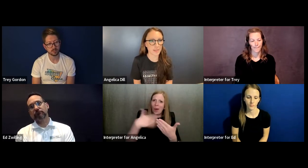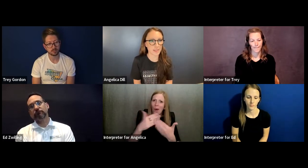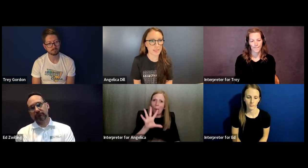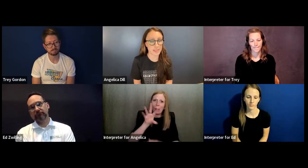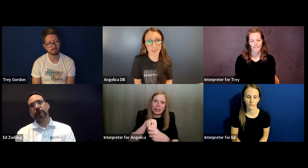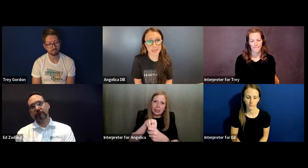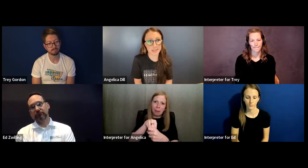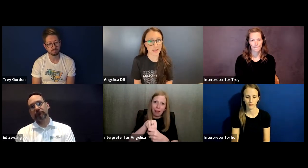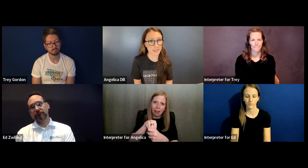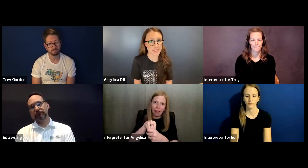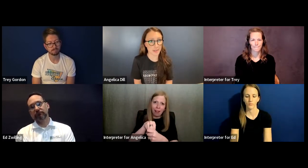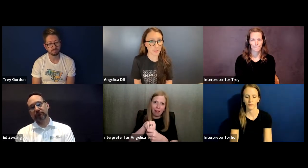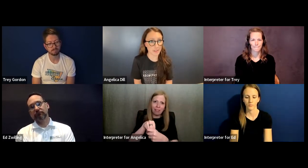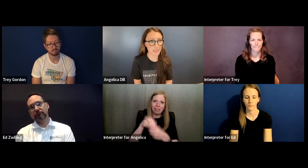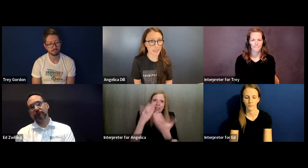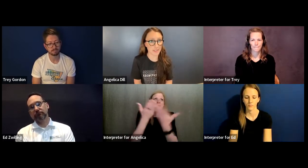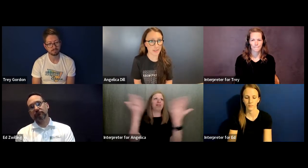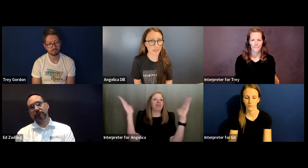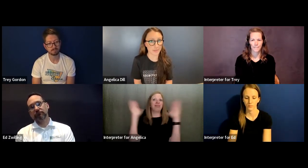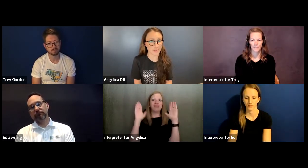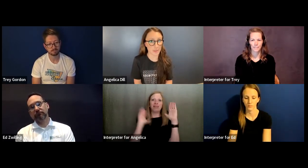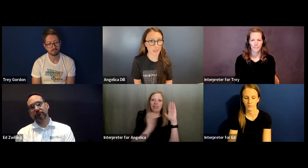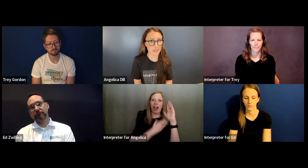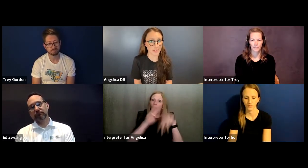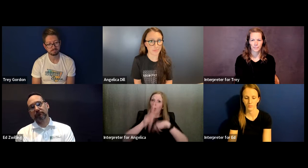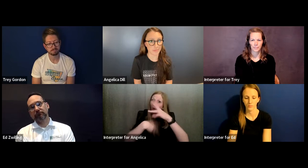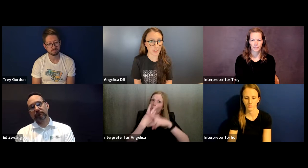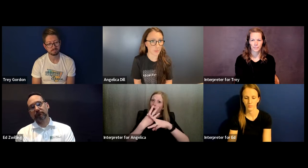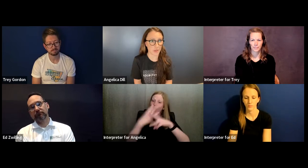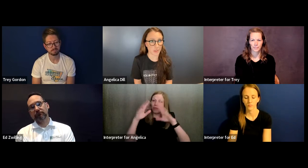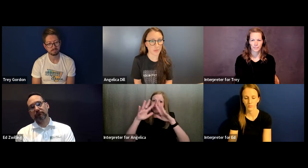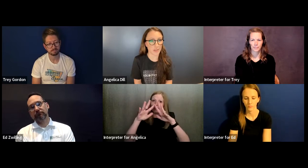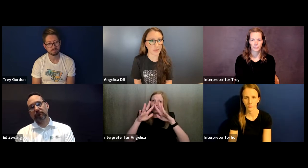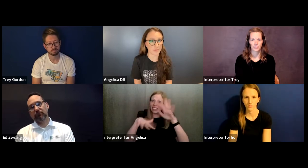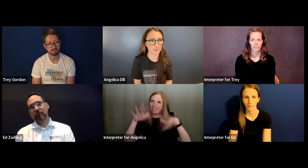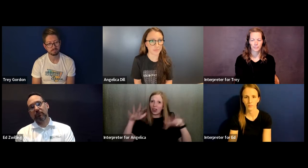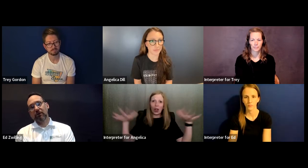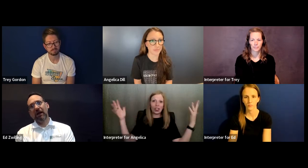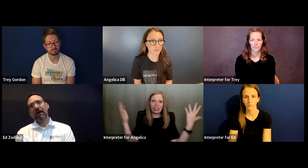in this society that is diverse and um we need to make sure we're all included in it yeah